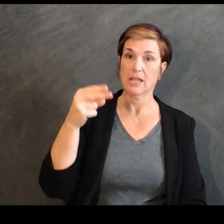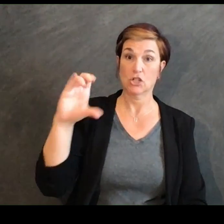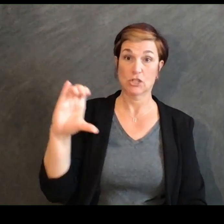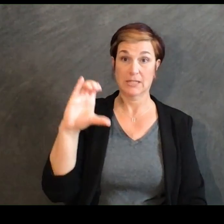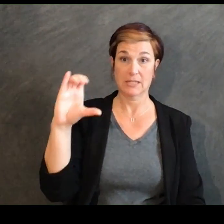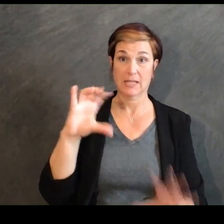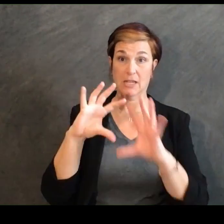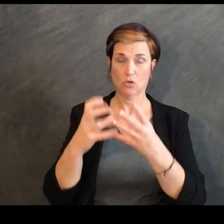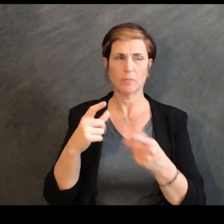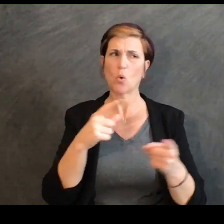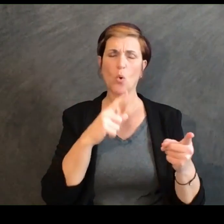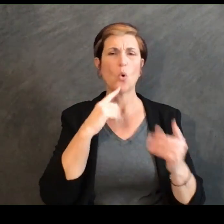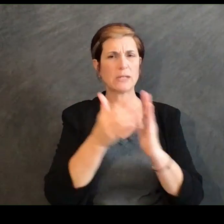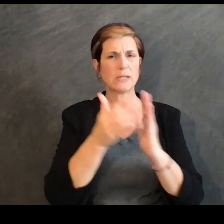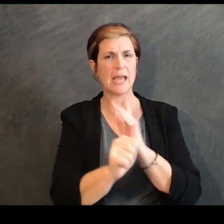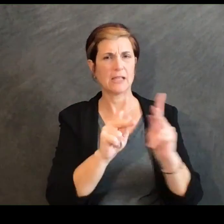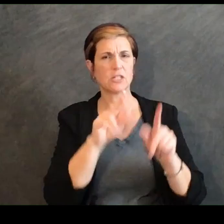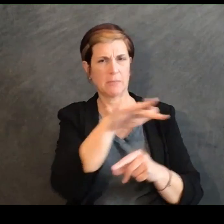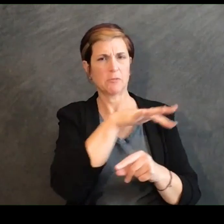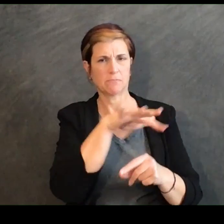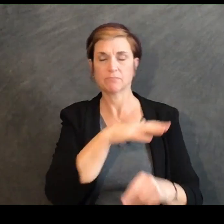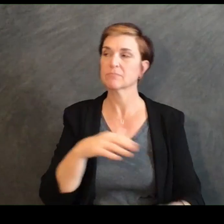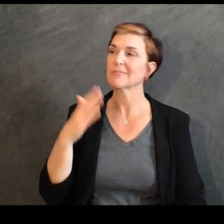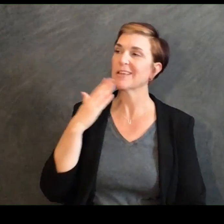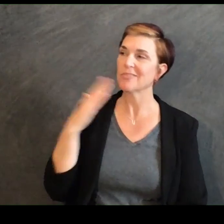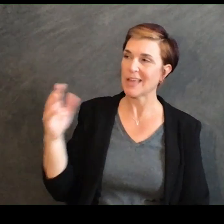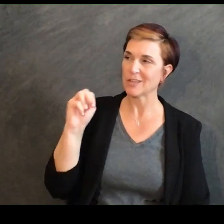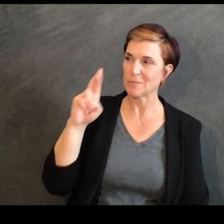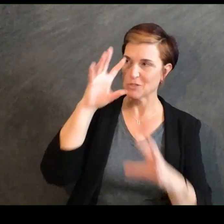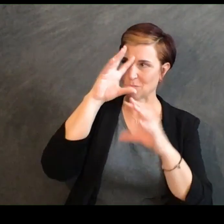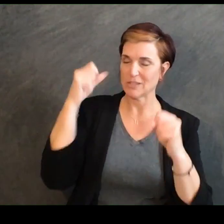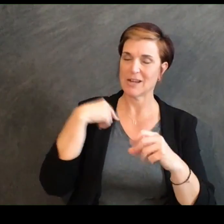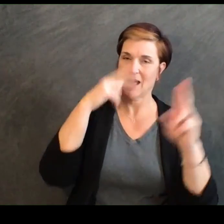very much mr. president thank you for the honor being here and the home health